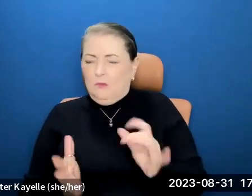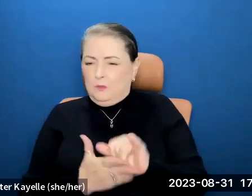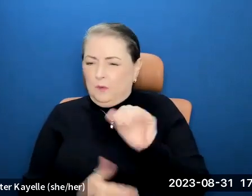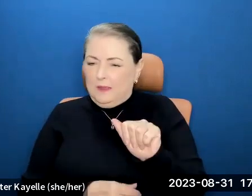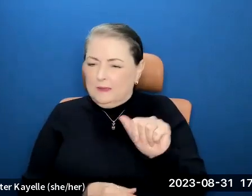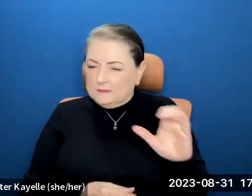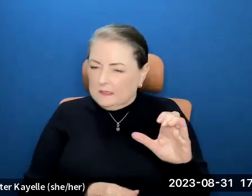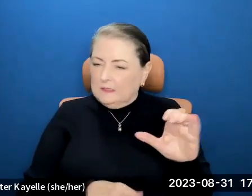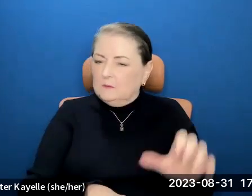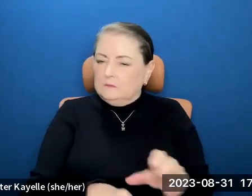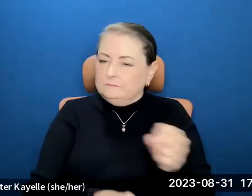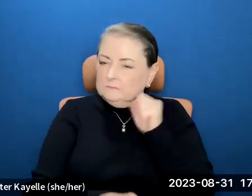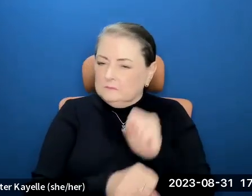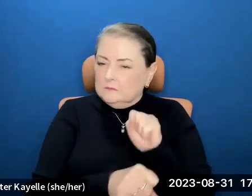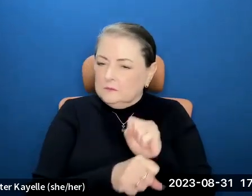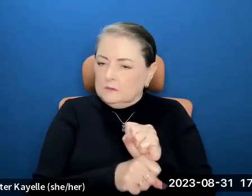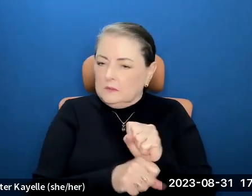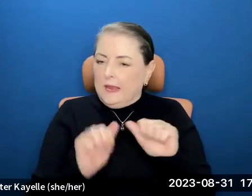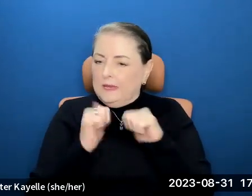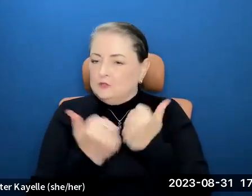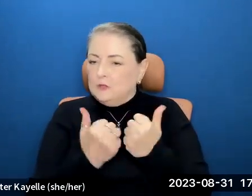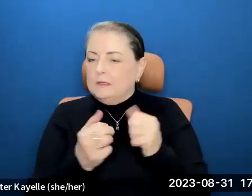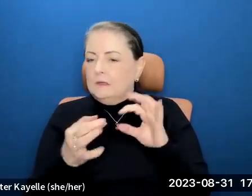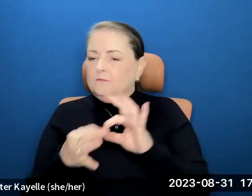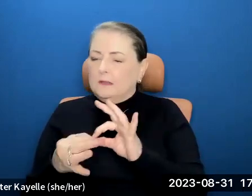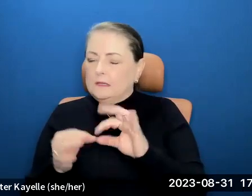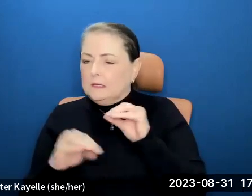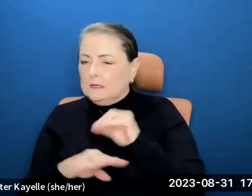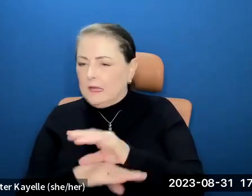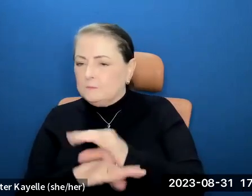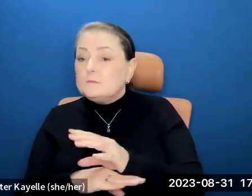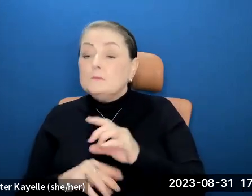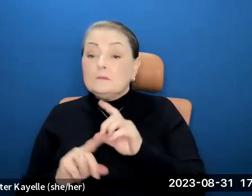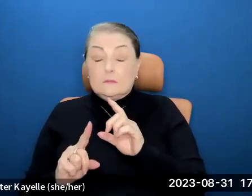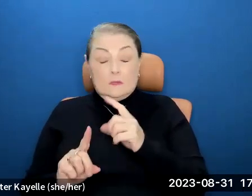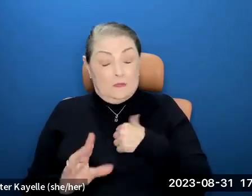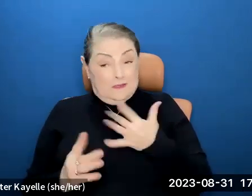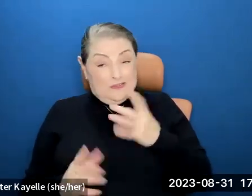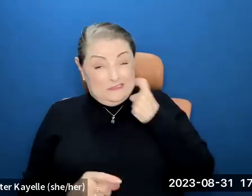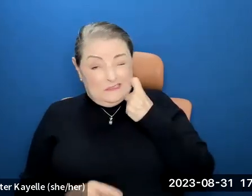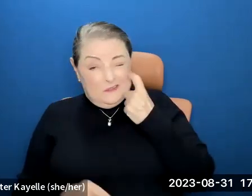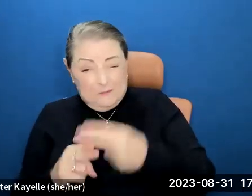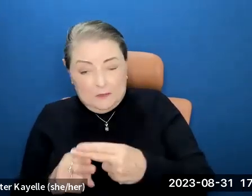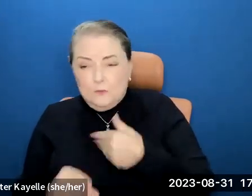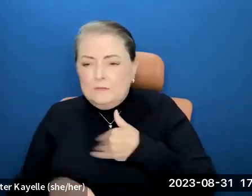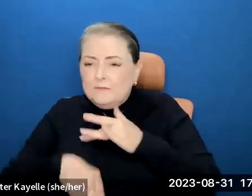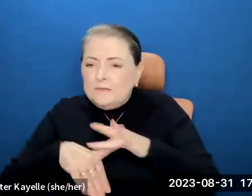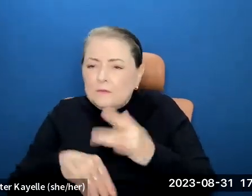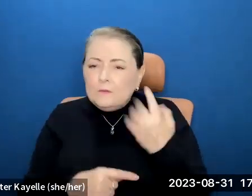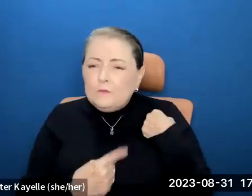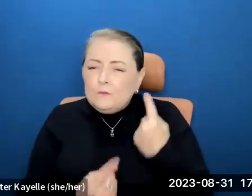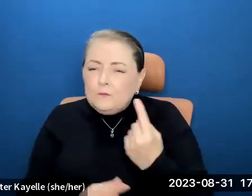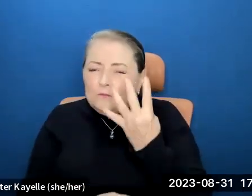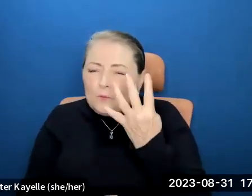agency affiliated counselors as I as I mentioned we've had vacancies for four years now and our